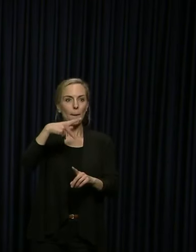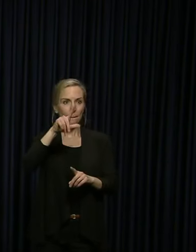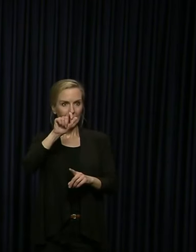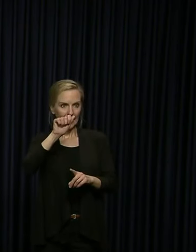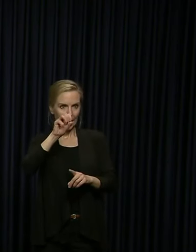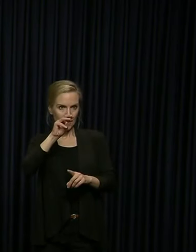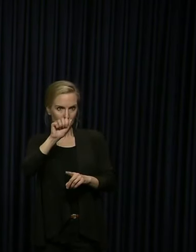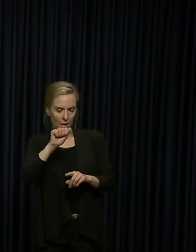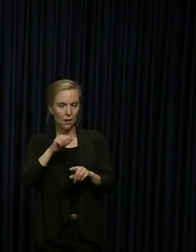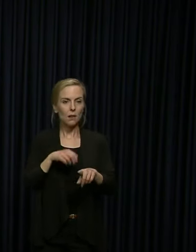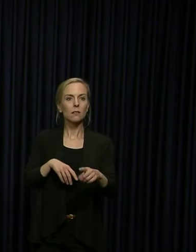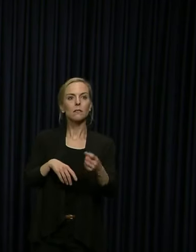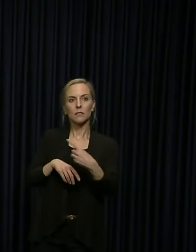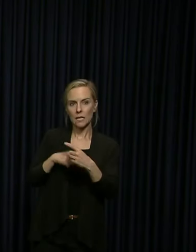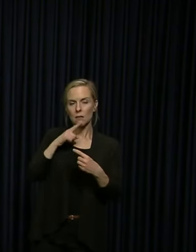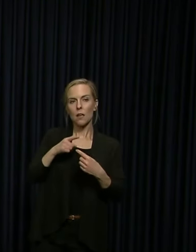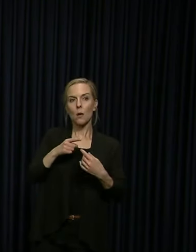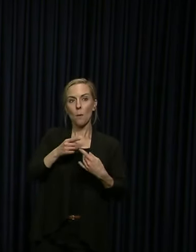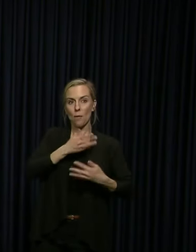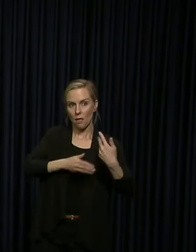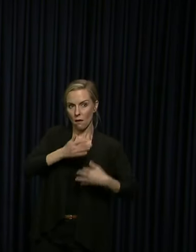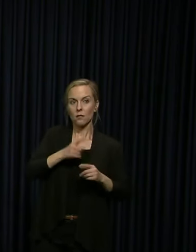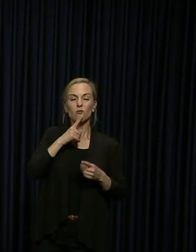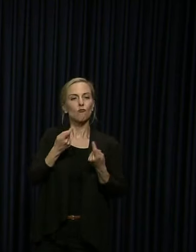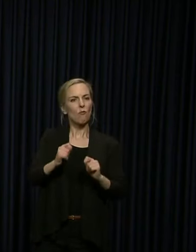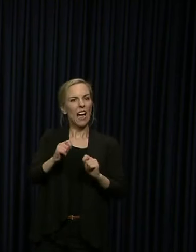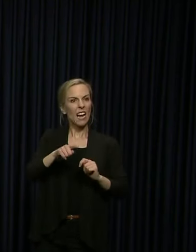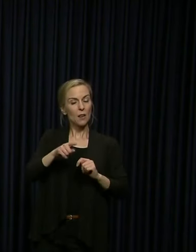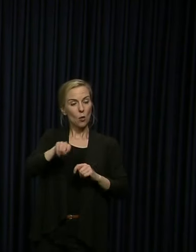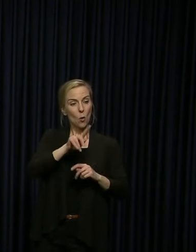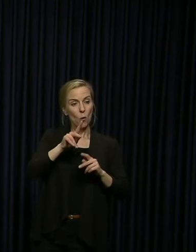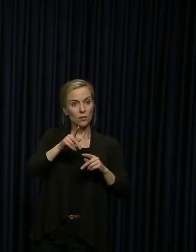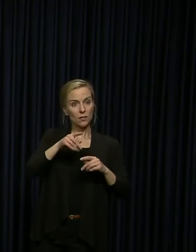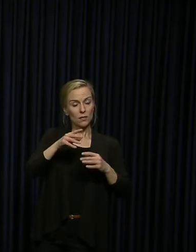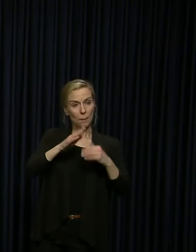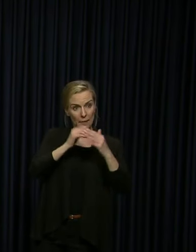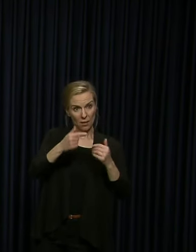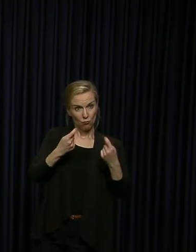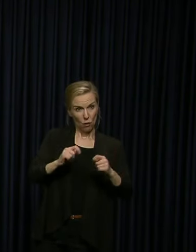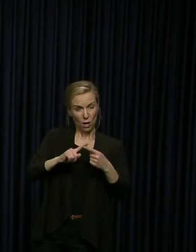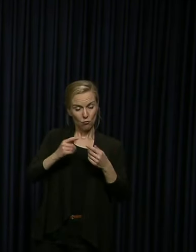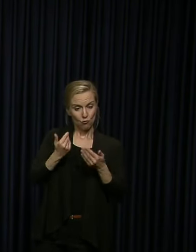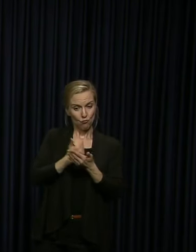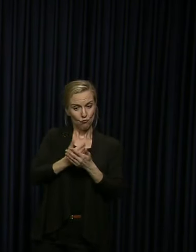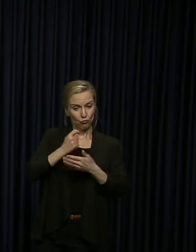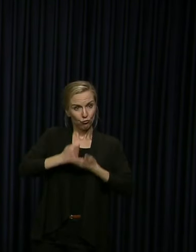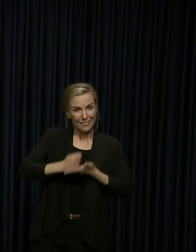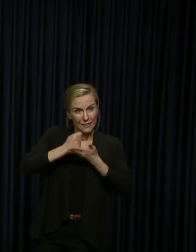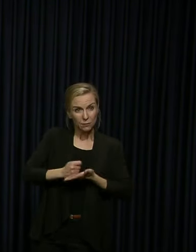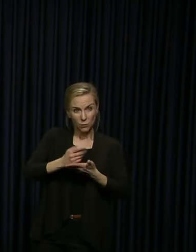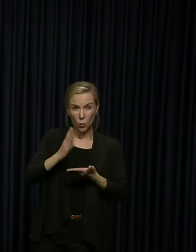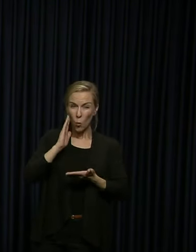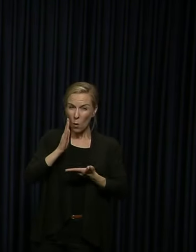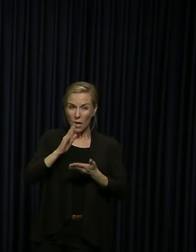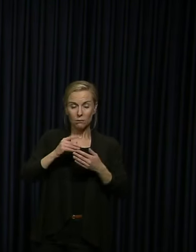USING THE SAME EQUIPMENT, SPREAD THE CORONAVIRUS, AND IT IS ALREADY KILLING PEOPLE AND WITH AN ORDER OUT THERE THAT YOU